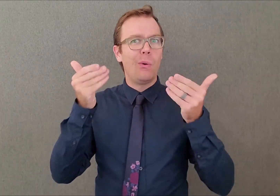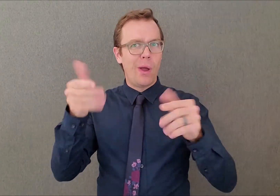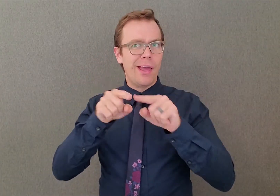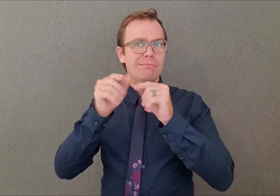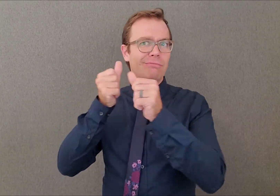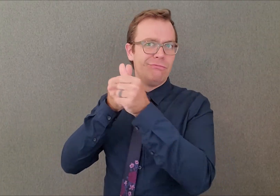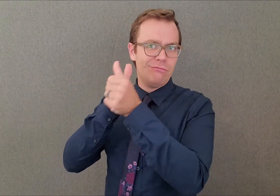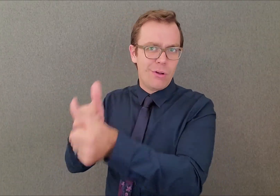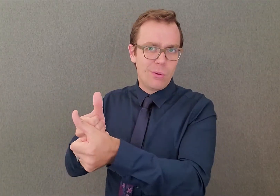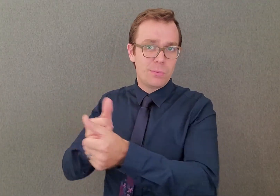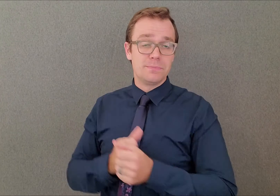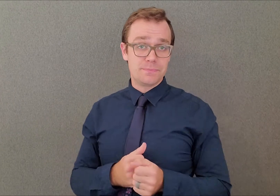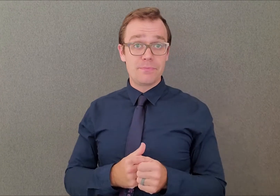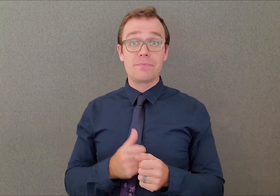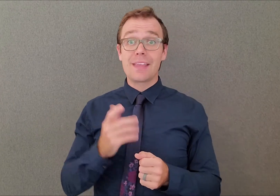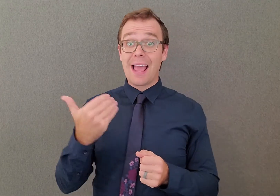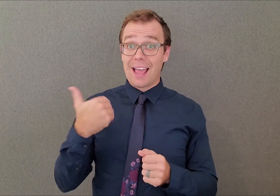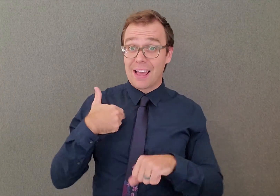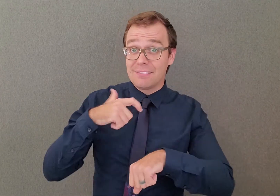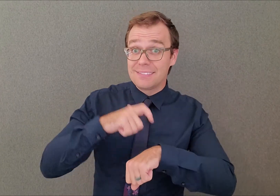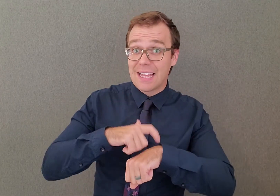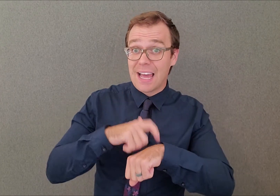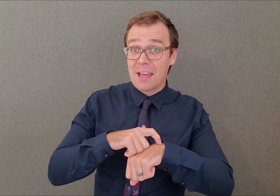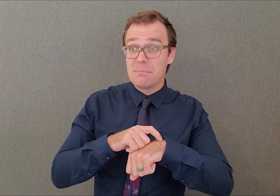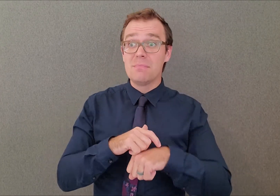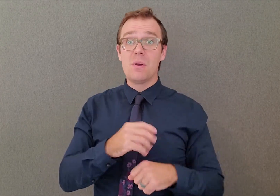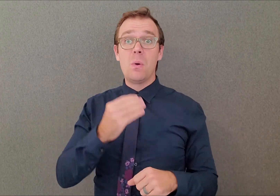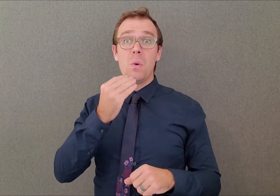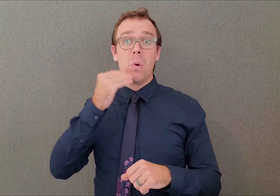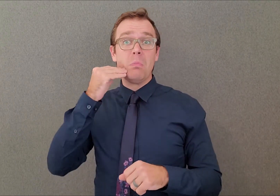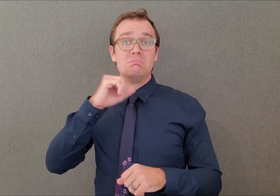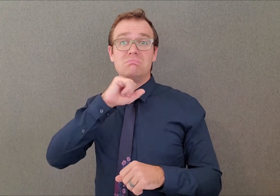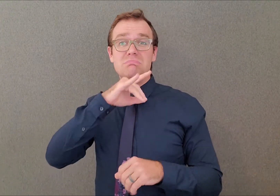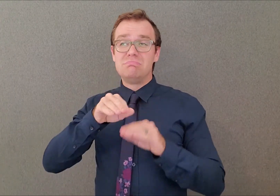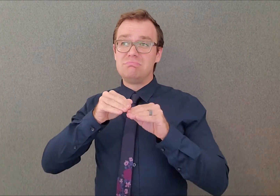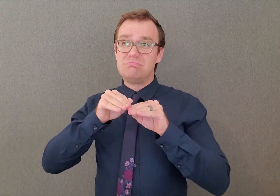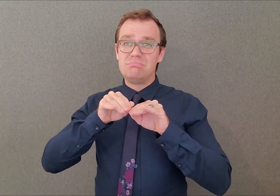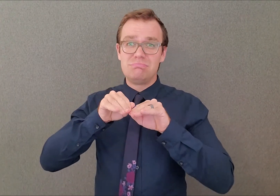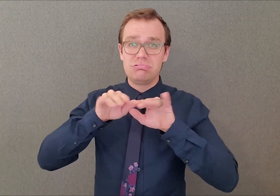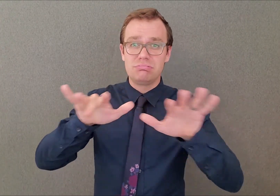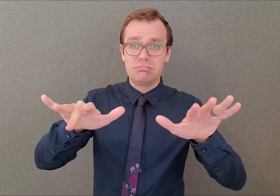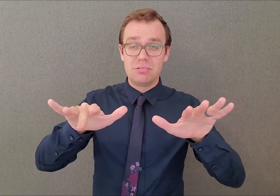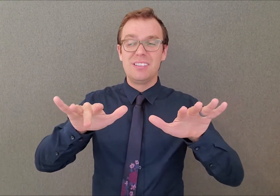If you have time, minimize contamination in the house by closing all windows,